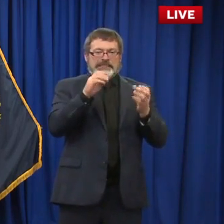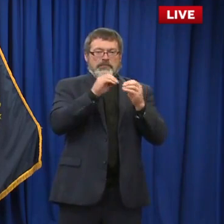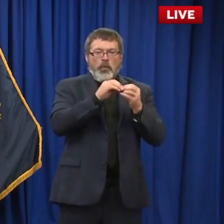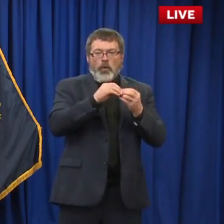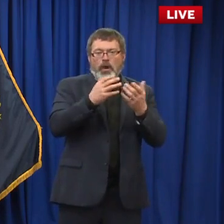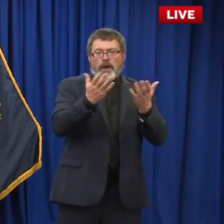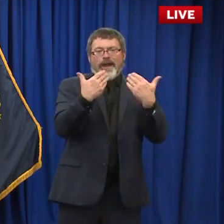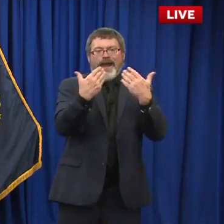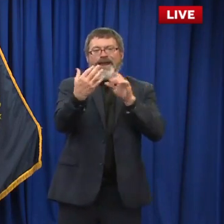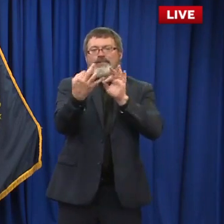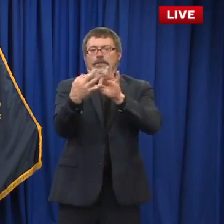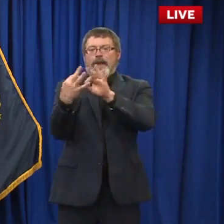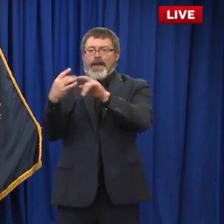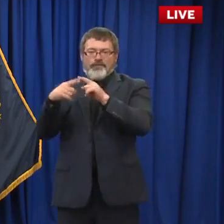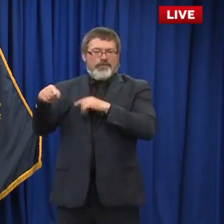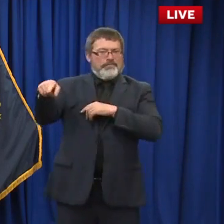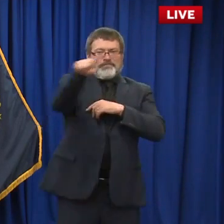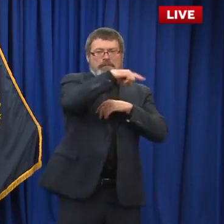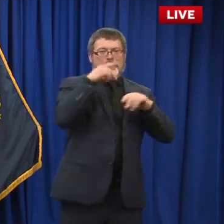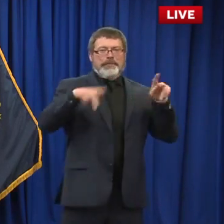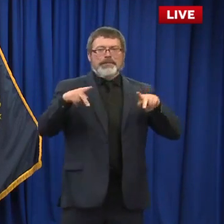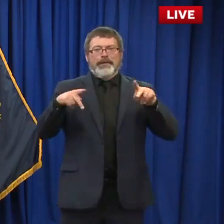PROPERTY IS THE NEED FOR MORE STAKEHOLDER INPUT.